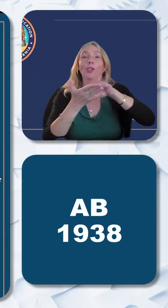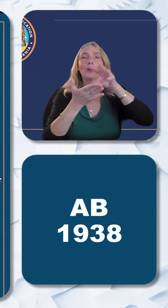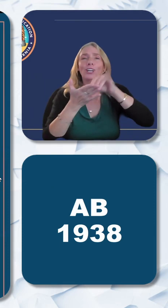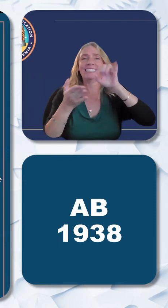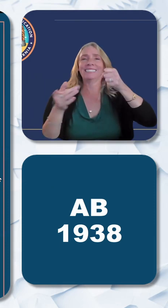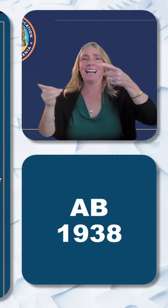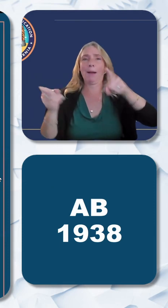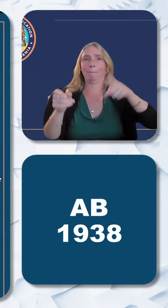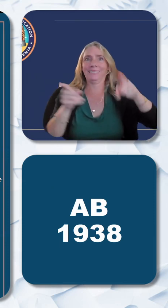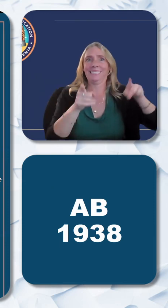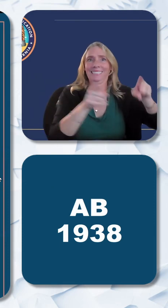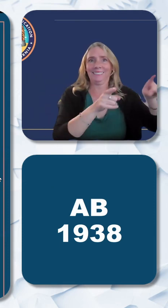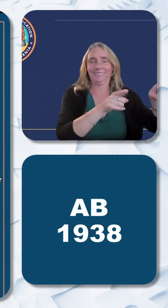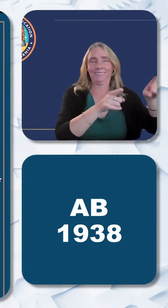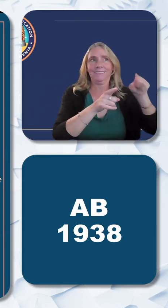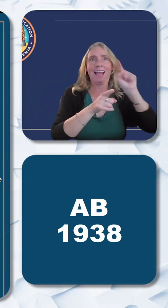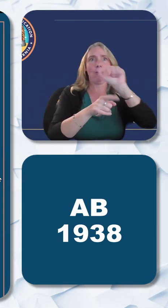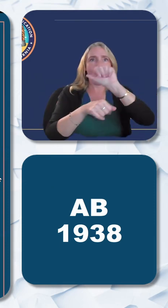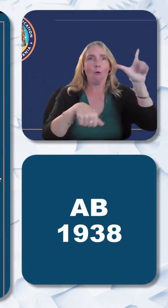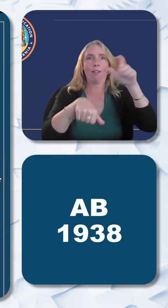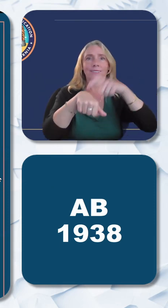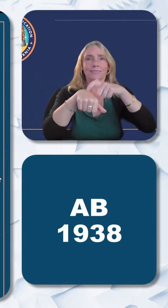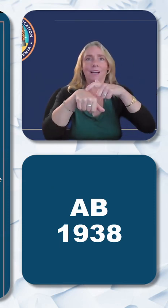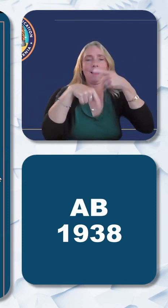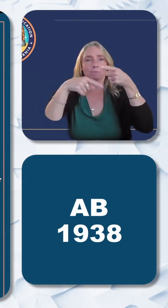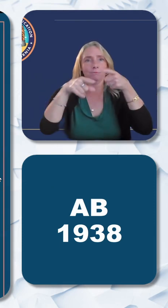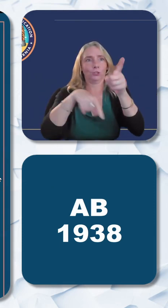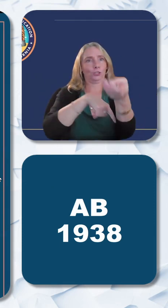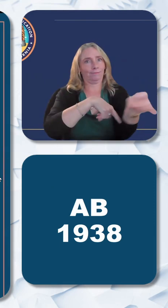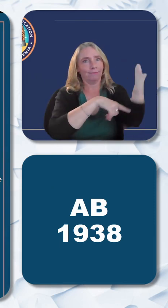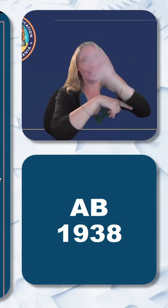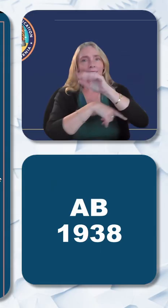And interpreters have to fill in the gap for all incidental learning that's happening at